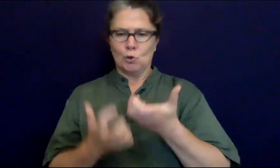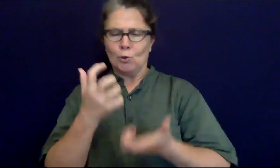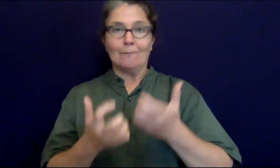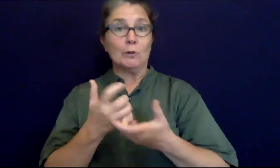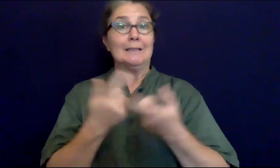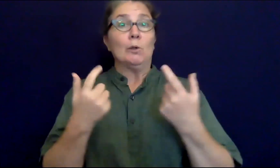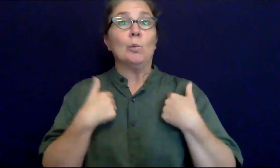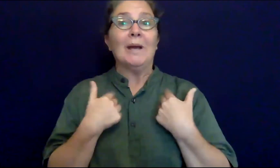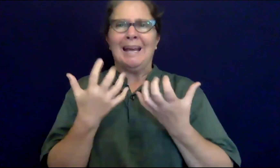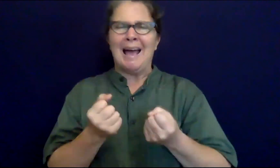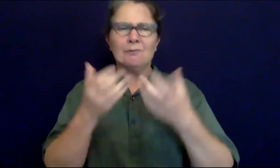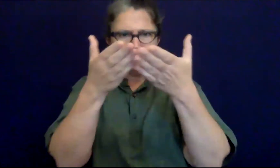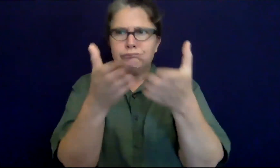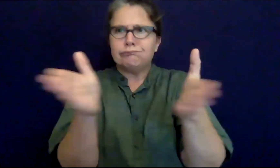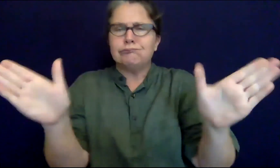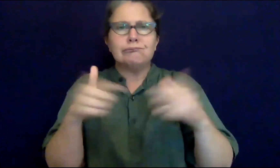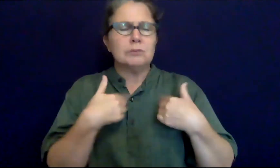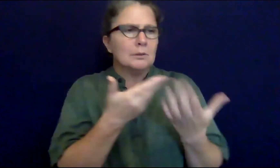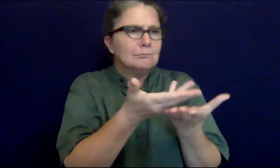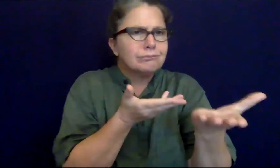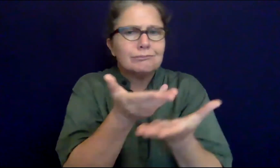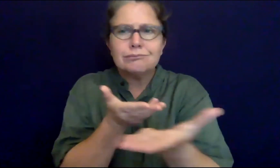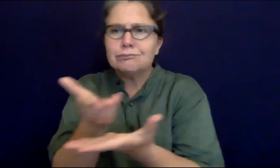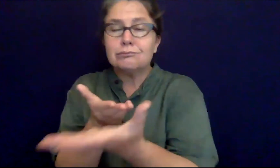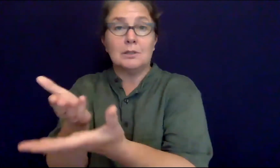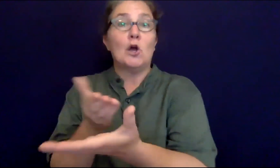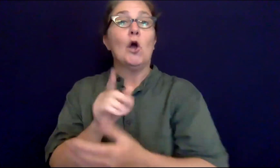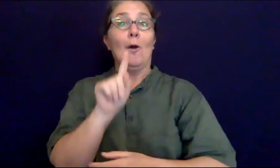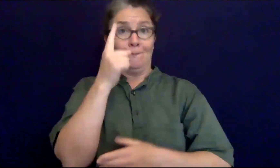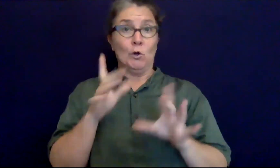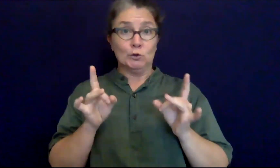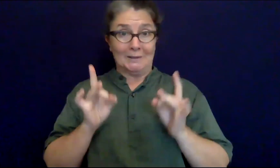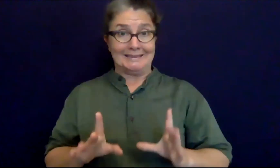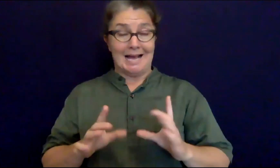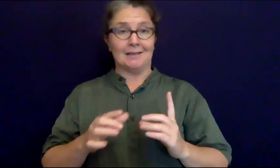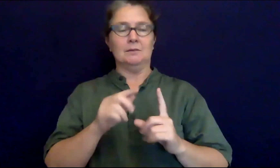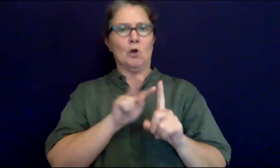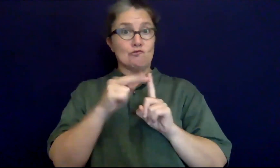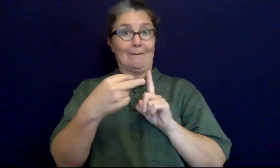Initially, we reviewed the previous plan and also had a look at all the plans that